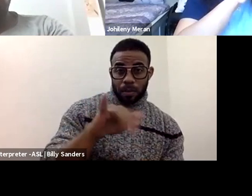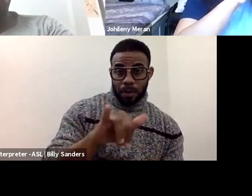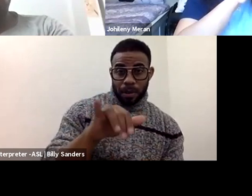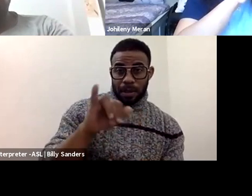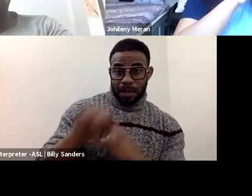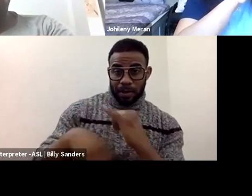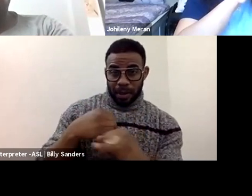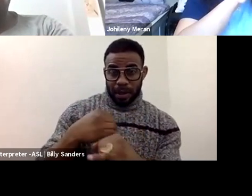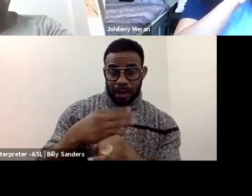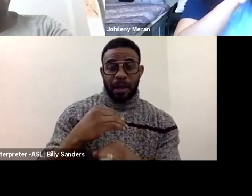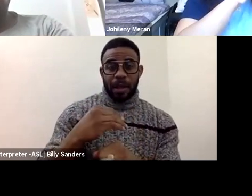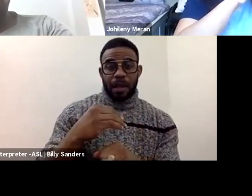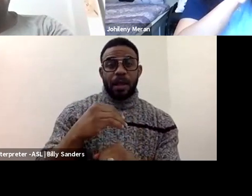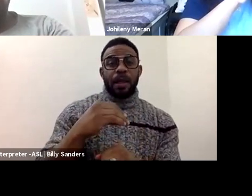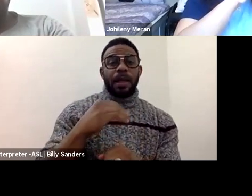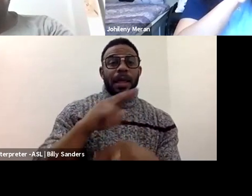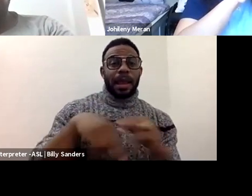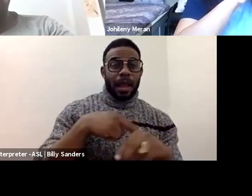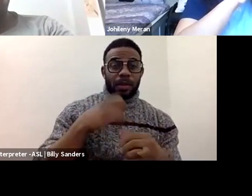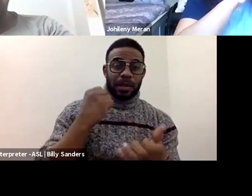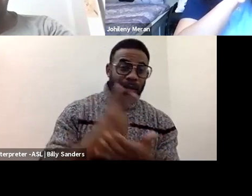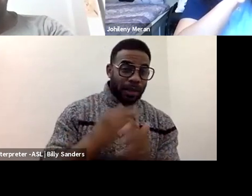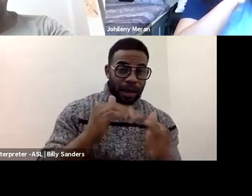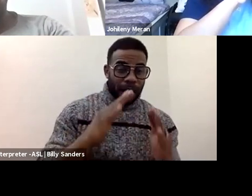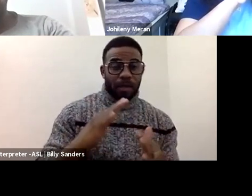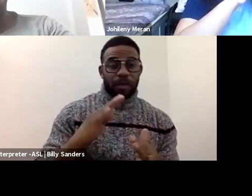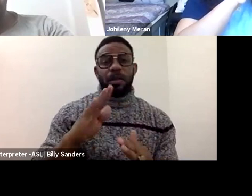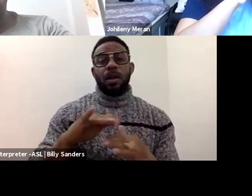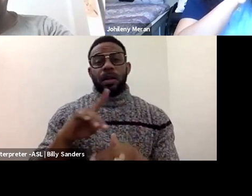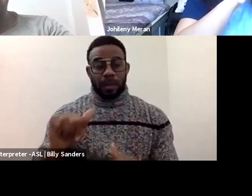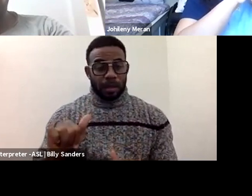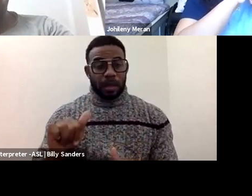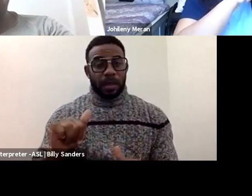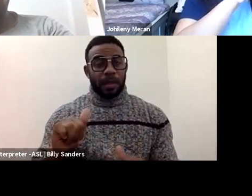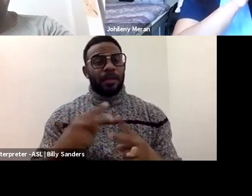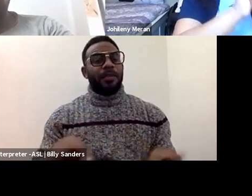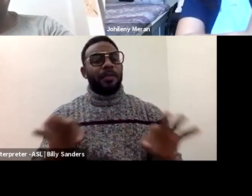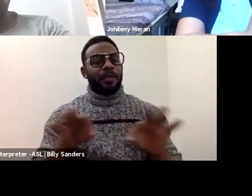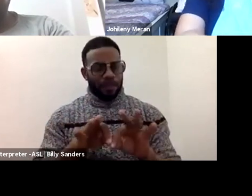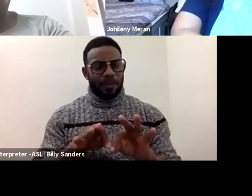National Clearinghouse on Disability and Exchange for hosting us in this very important event.